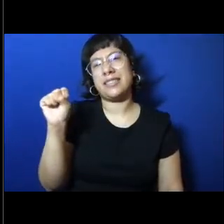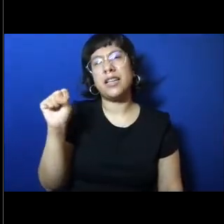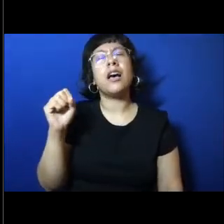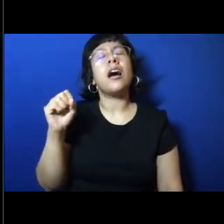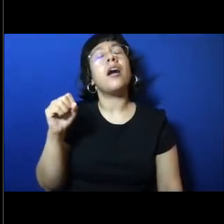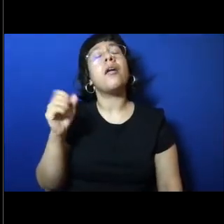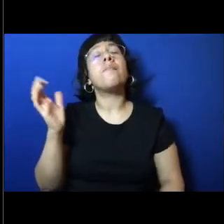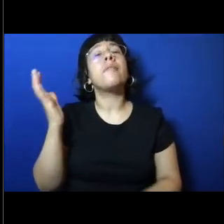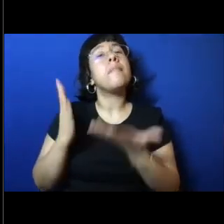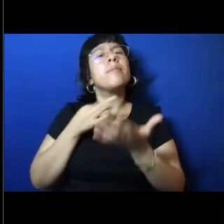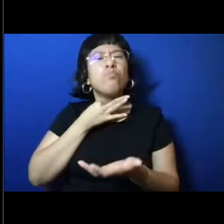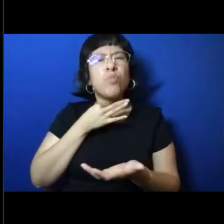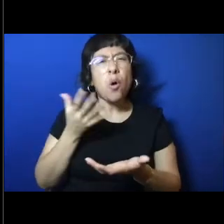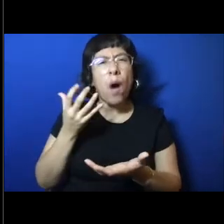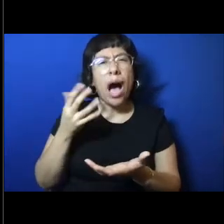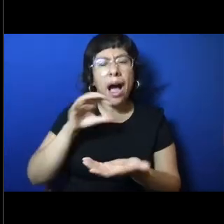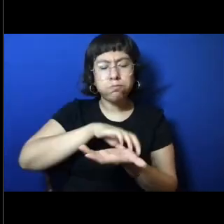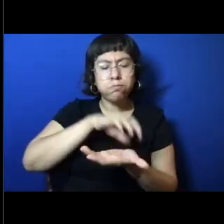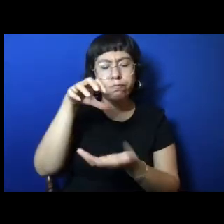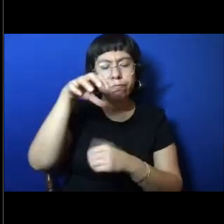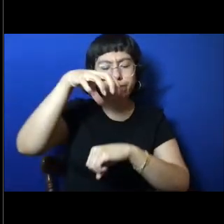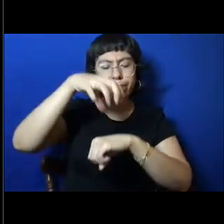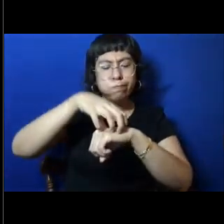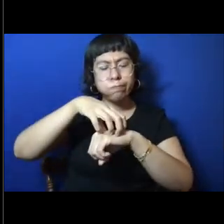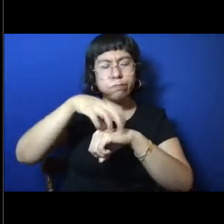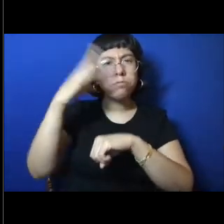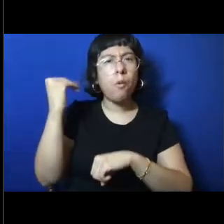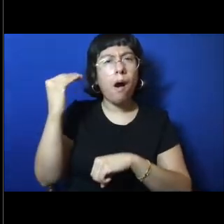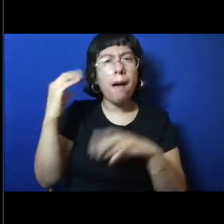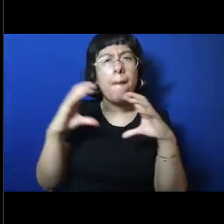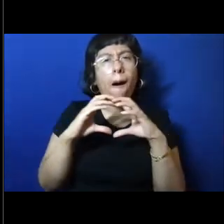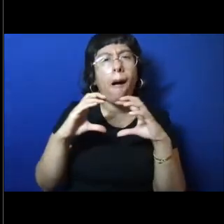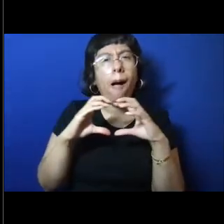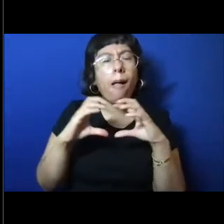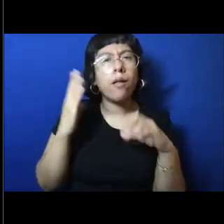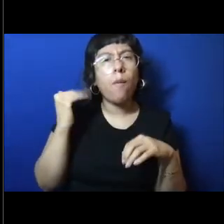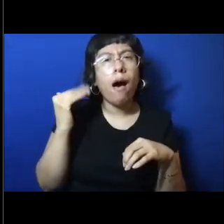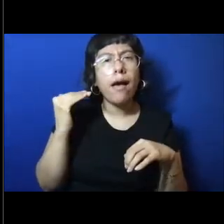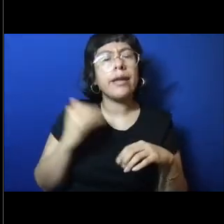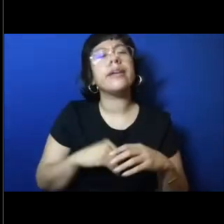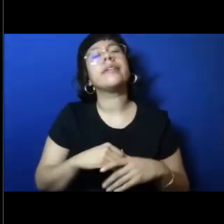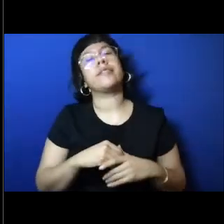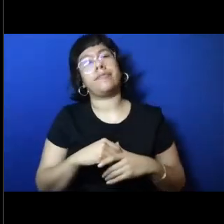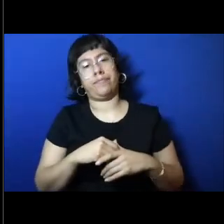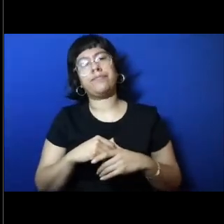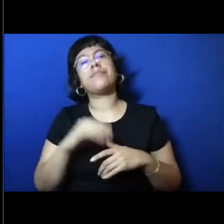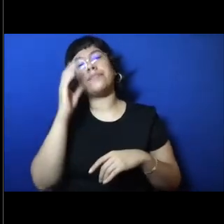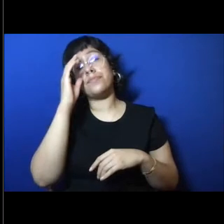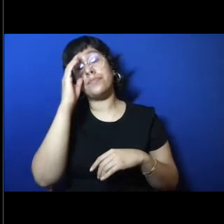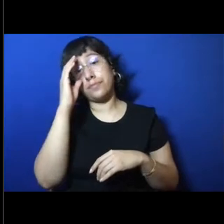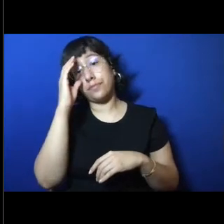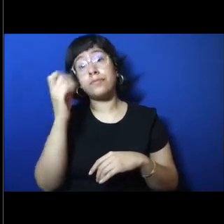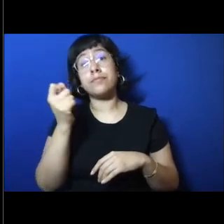Why do they look like little golf balls on there? Well, those are, they're basically wind, they protect these actual antennas from wind.